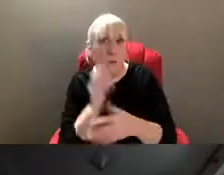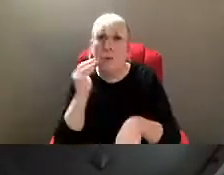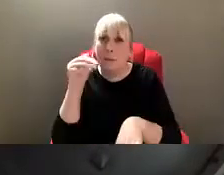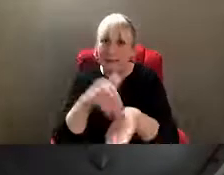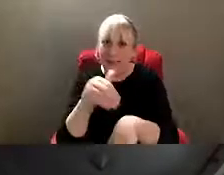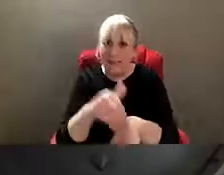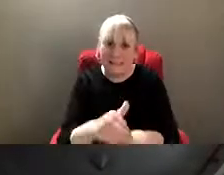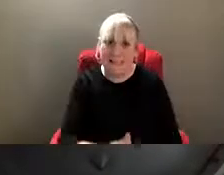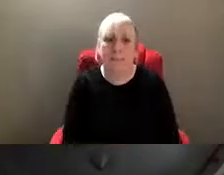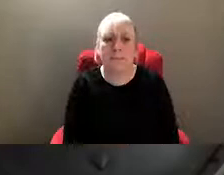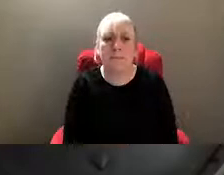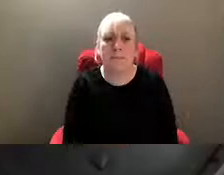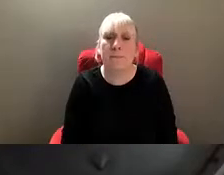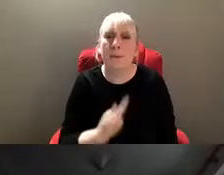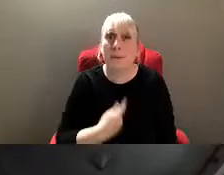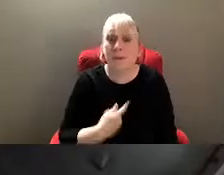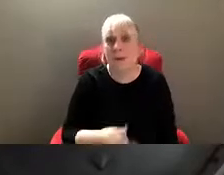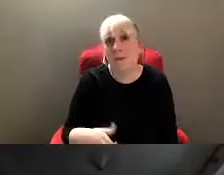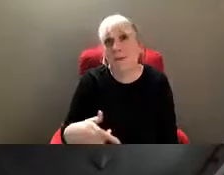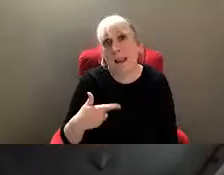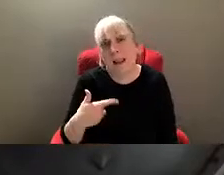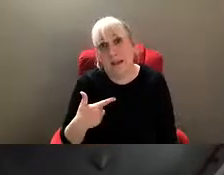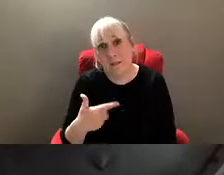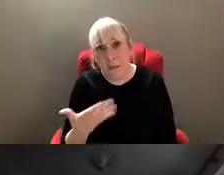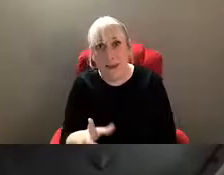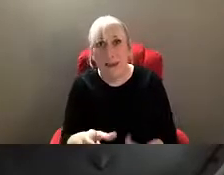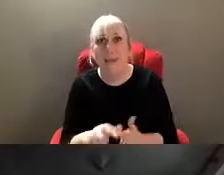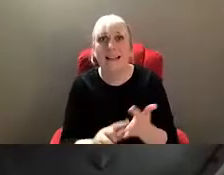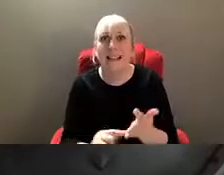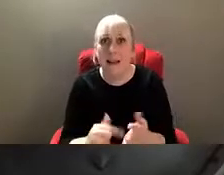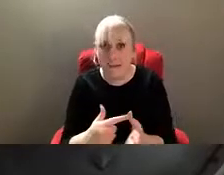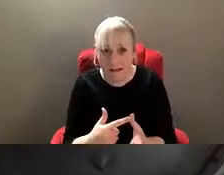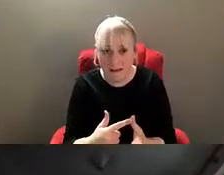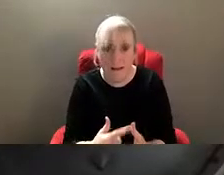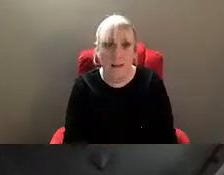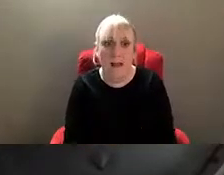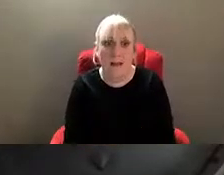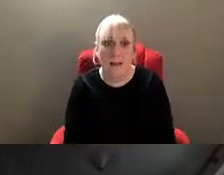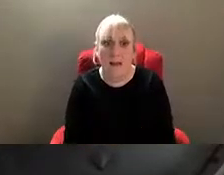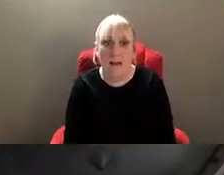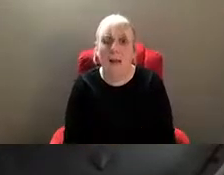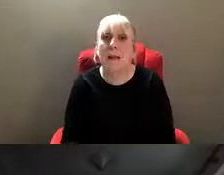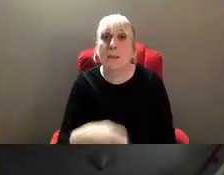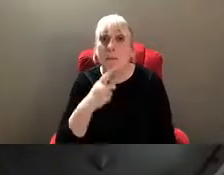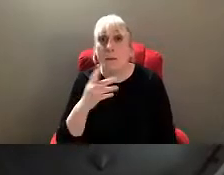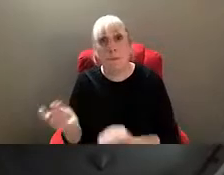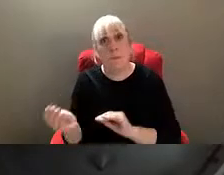delta which is one of the areas where people move when they want food security for many many years